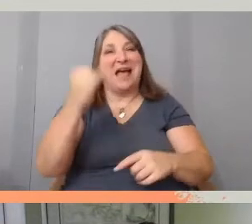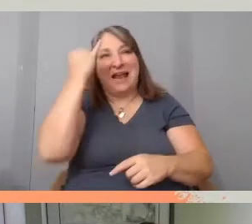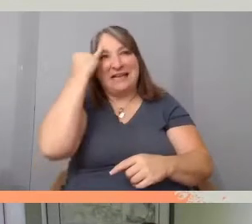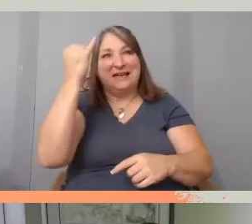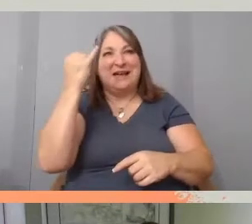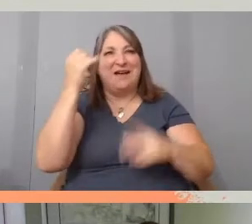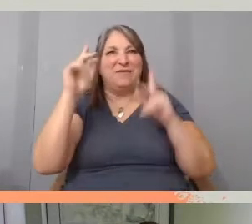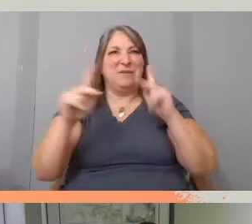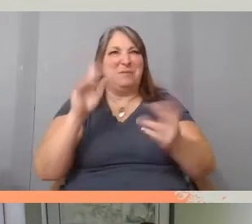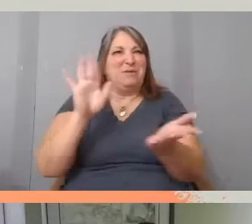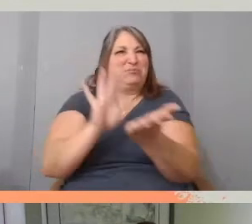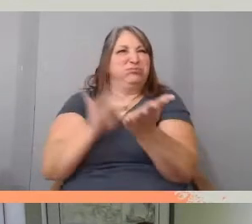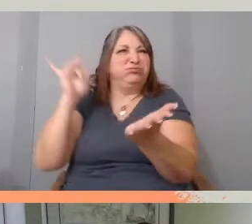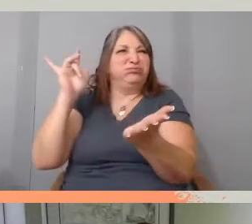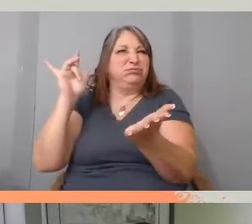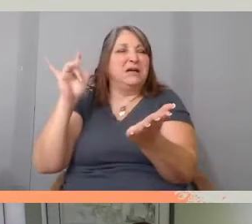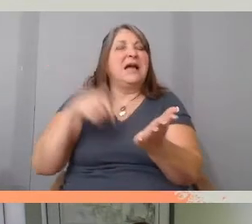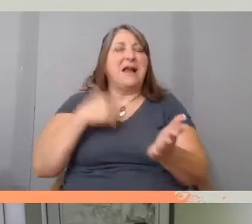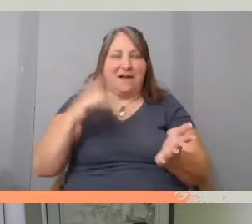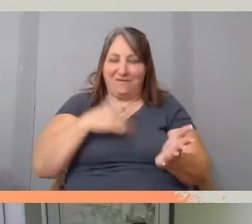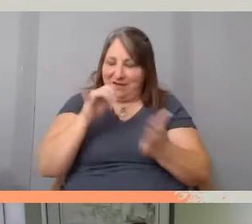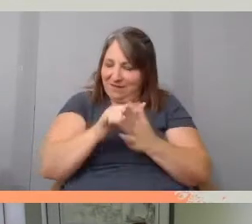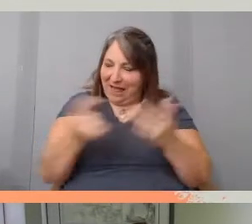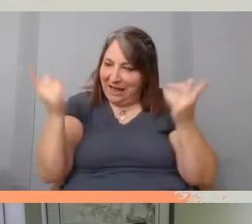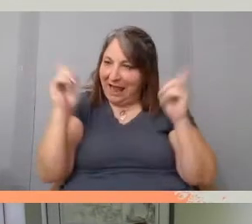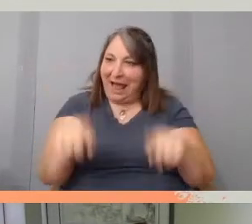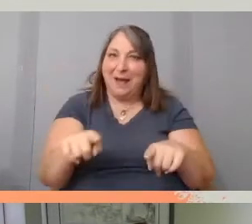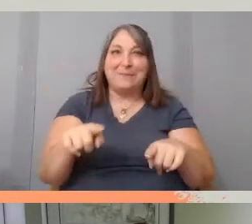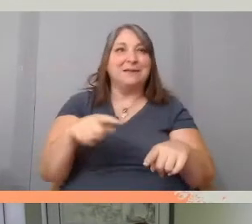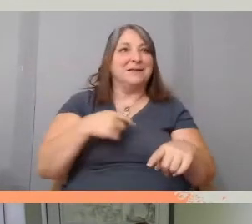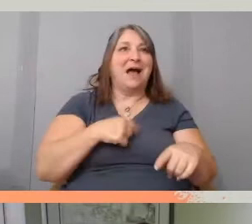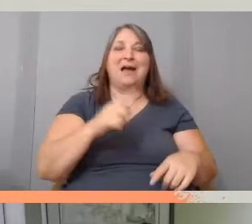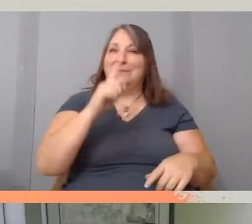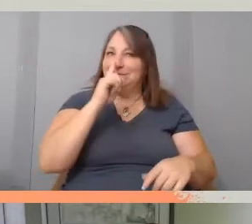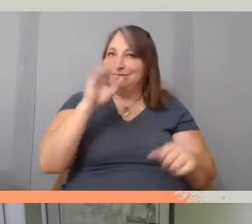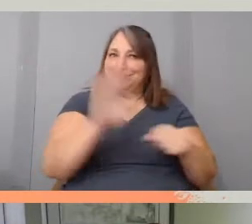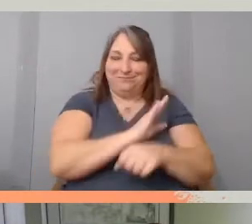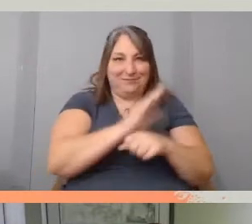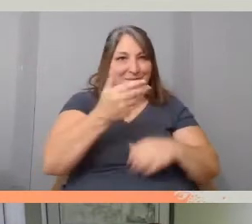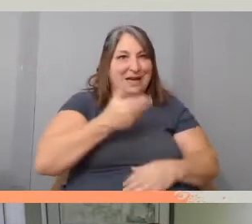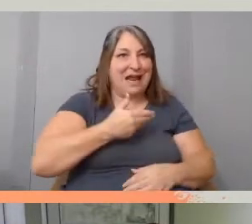And I do feel like sometimes that does happen. I've definitely been hired to kind of like speak for,